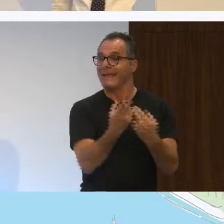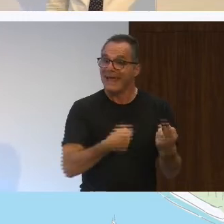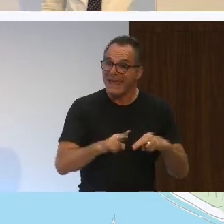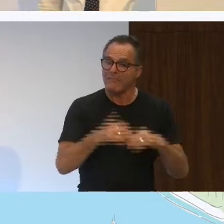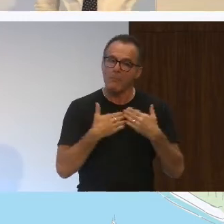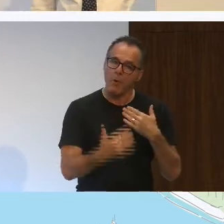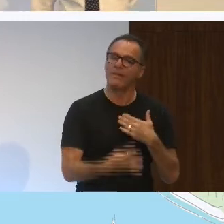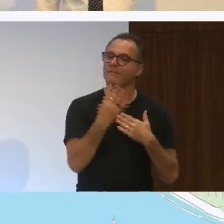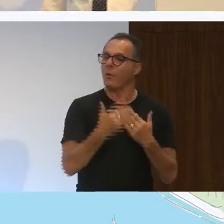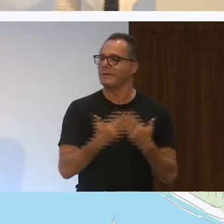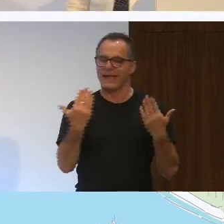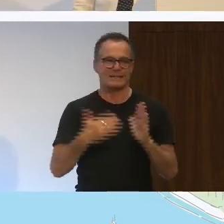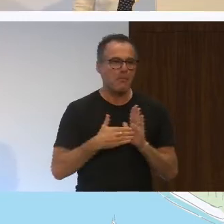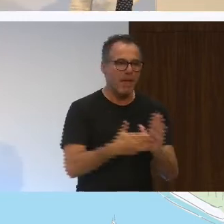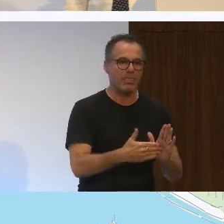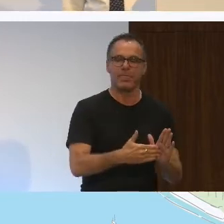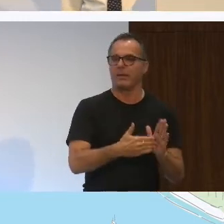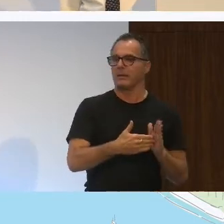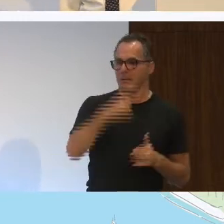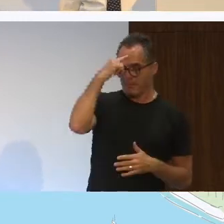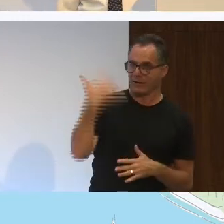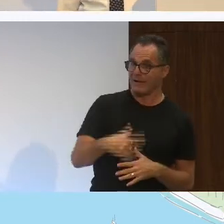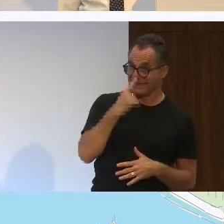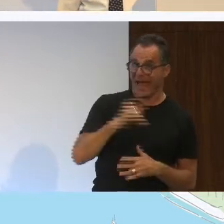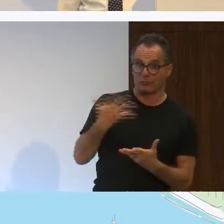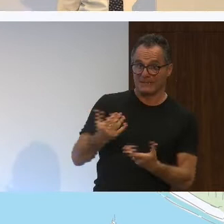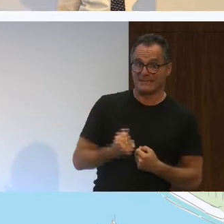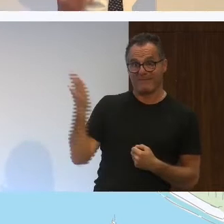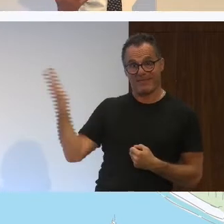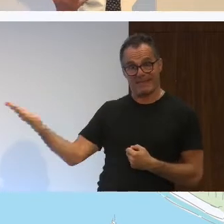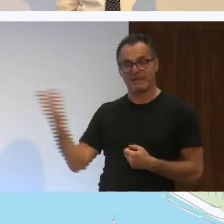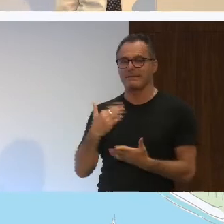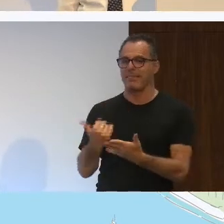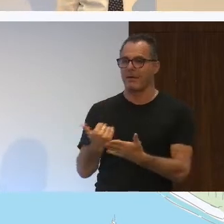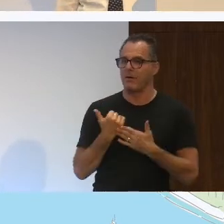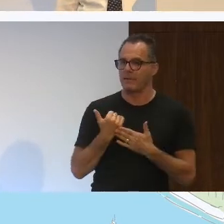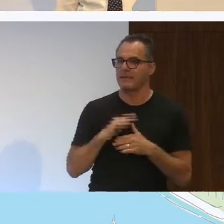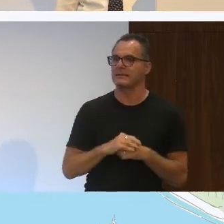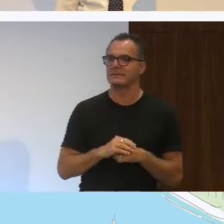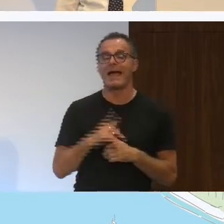per month, essentially you can have these antibody therapies which has implications for the NHS because that's,